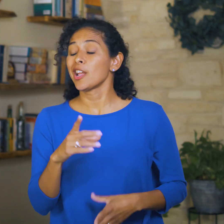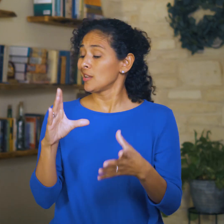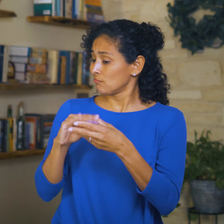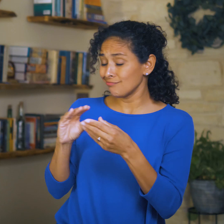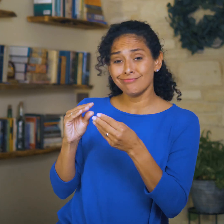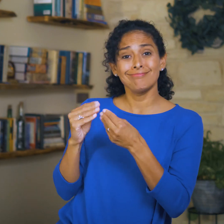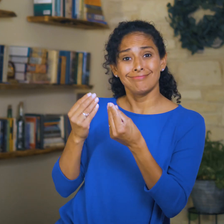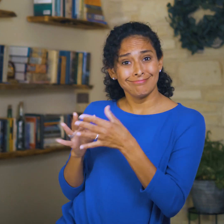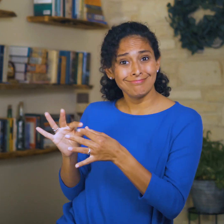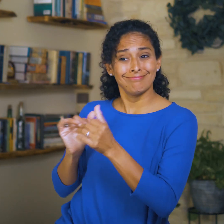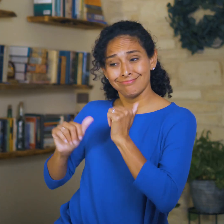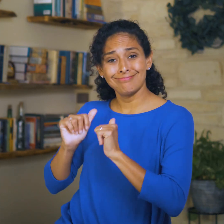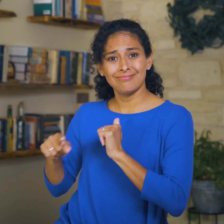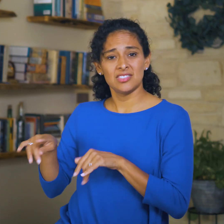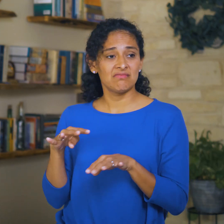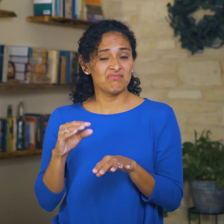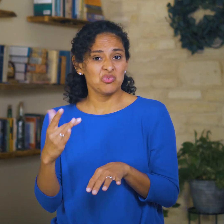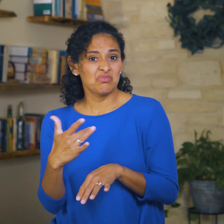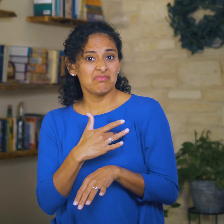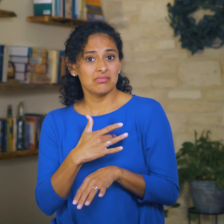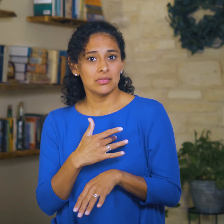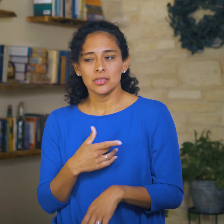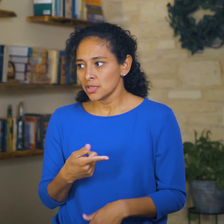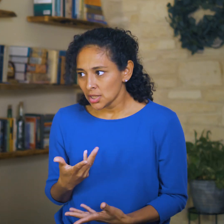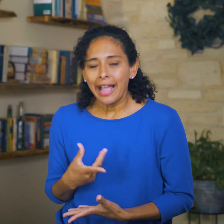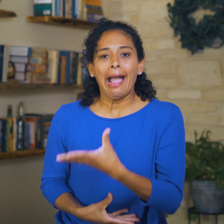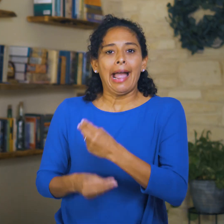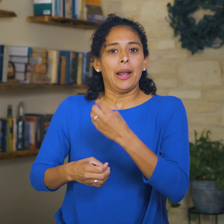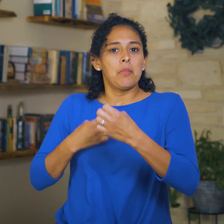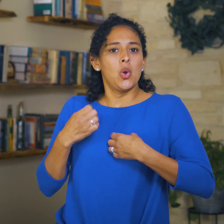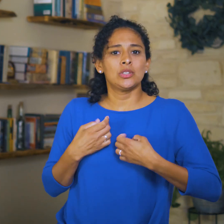When they’re unmoved, he adds some emotion,